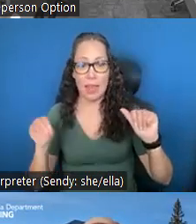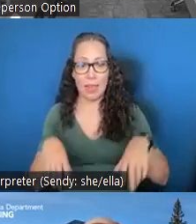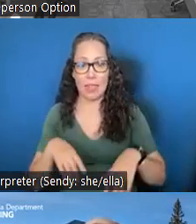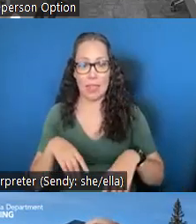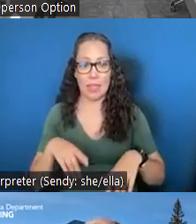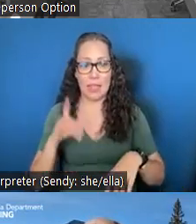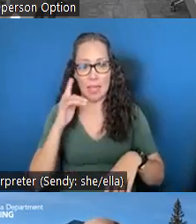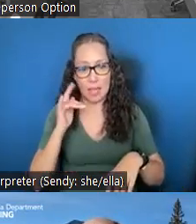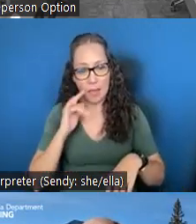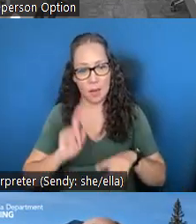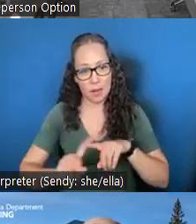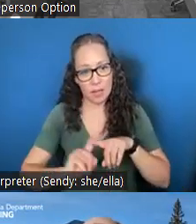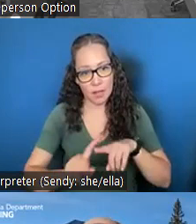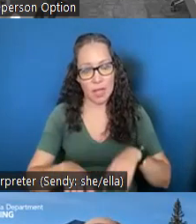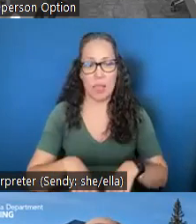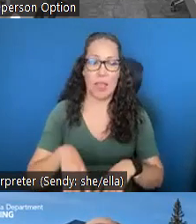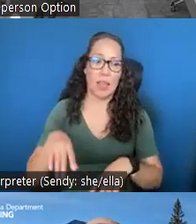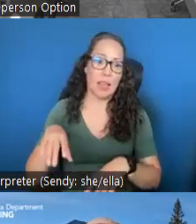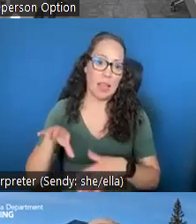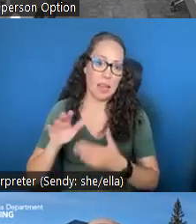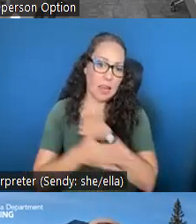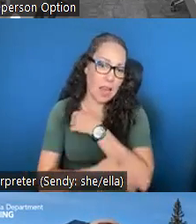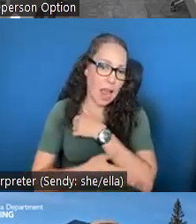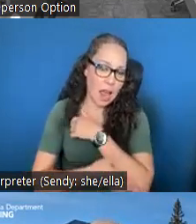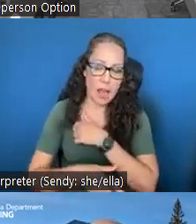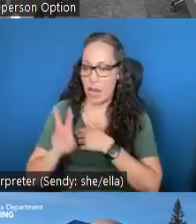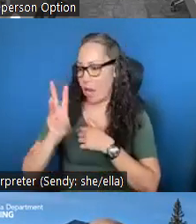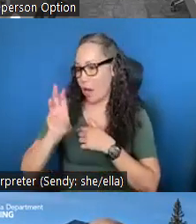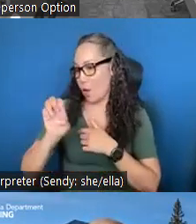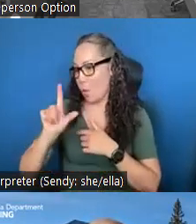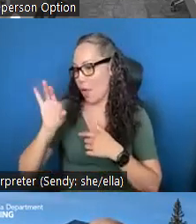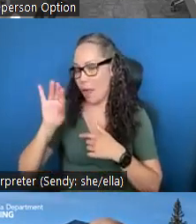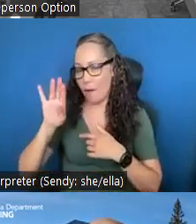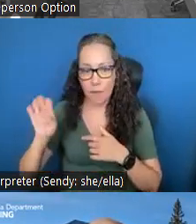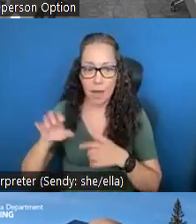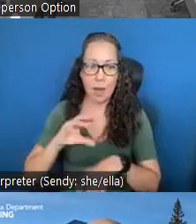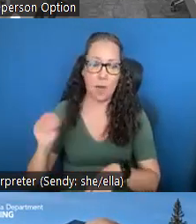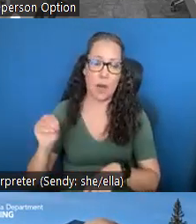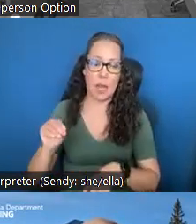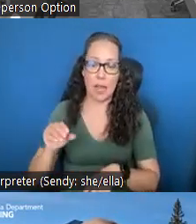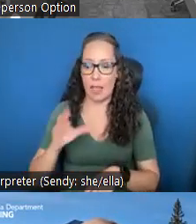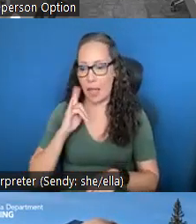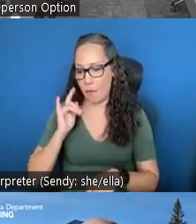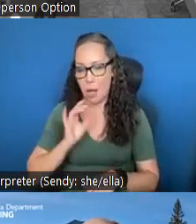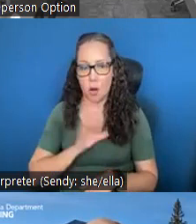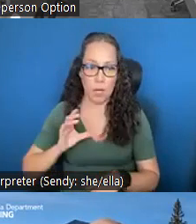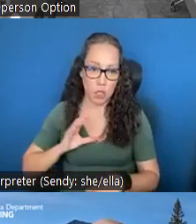counties the county Welfare Directors Association and the California Commission on Aging all had um